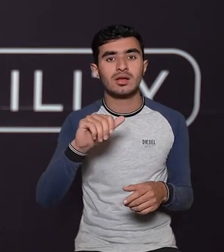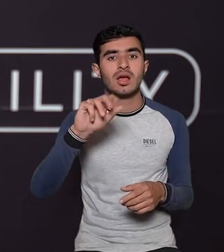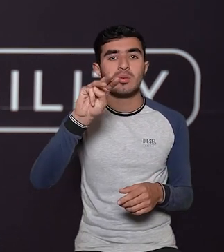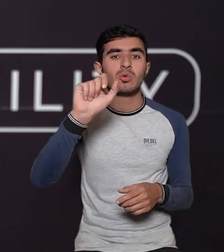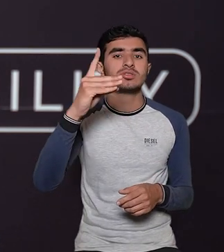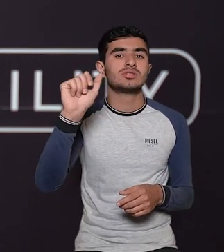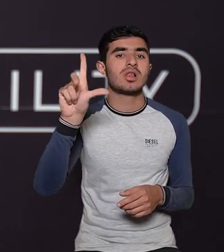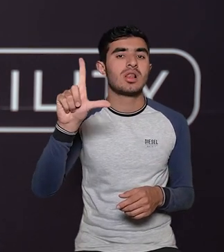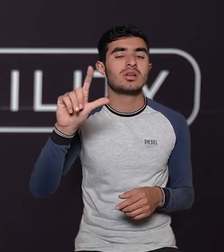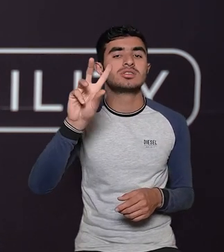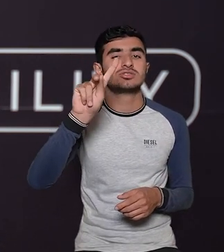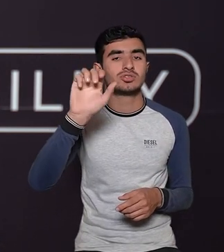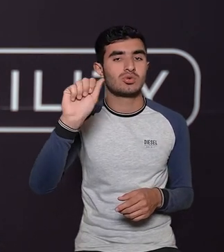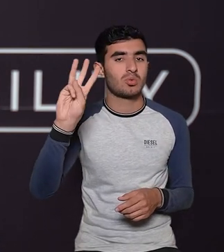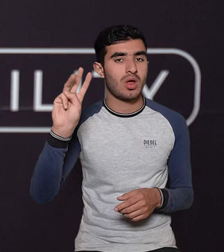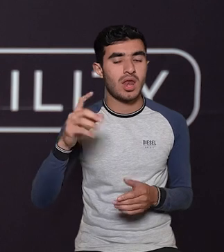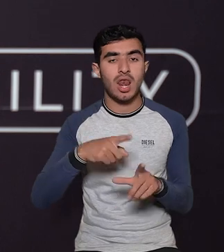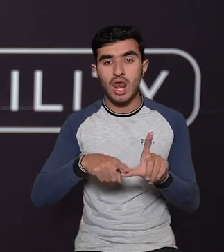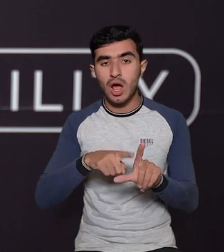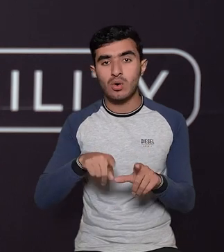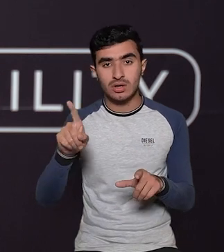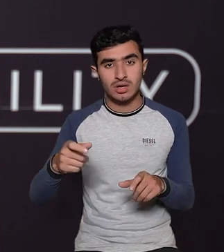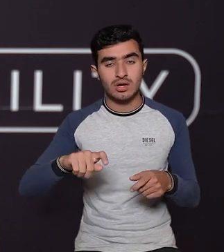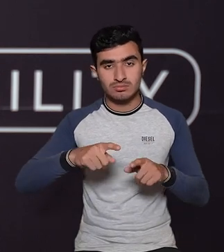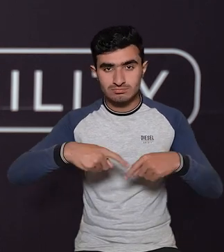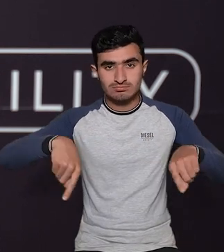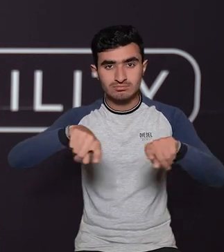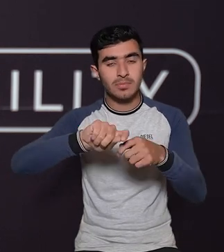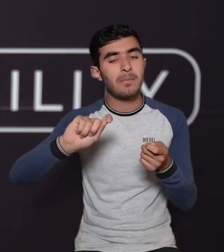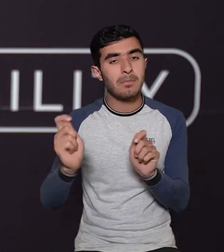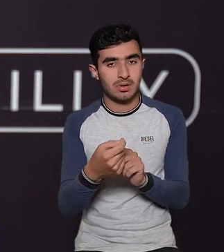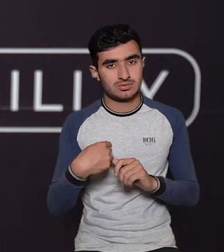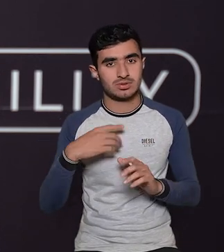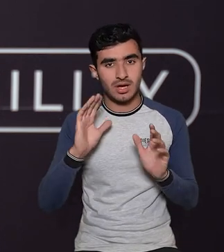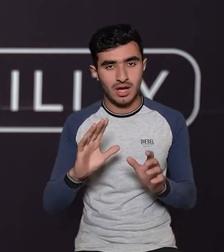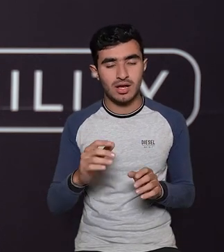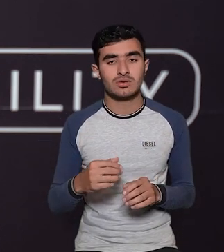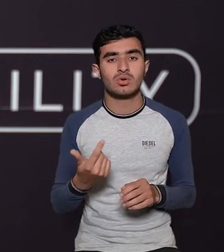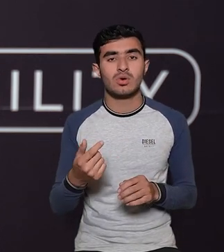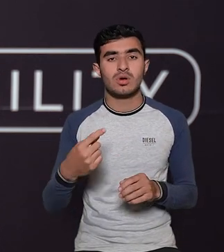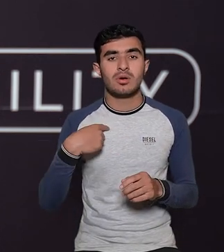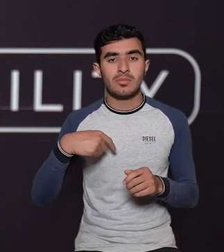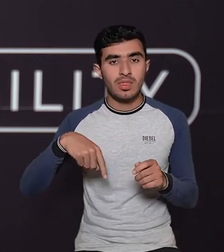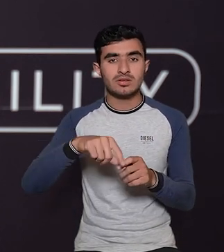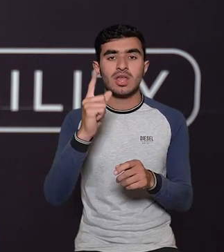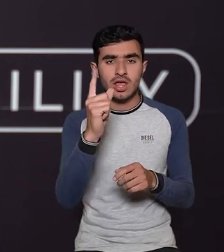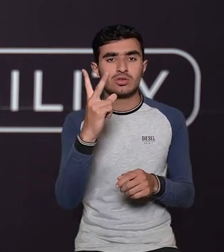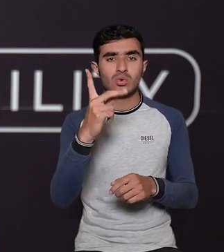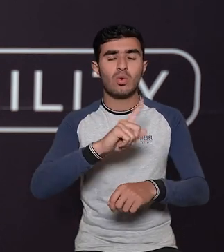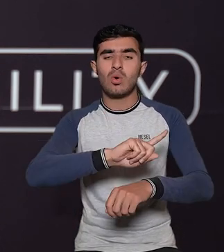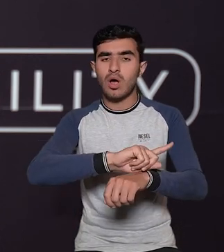for one or two hours till the time I use to play football there and she use to wait for